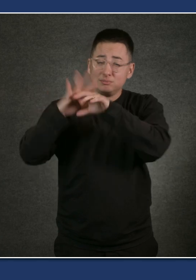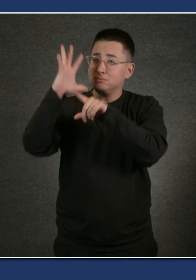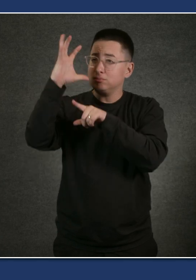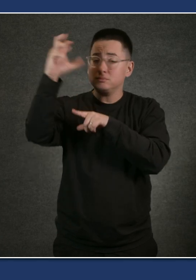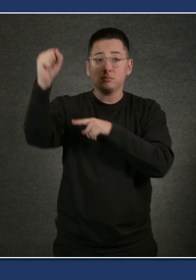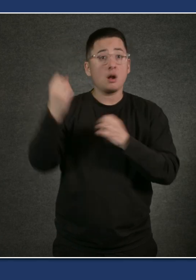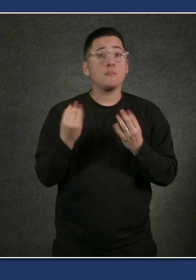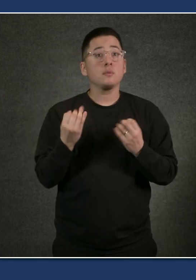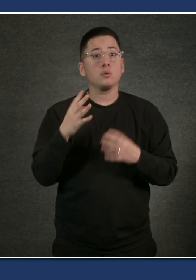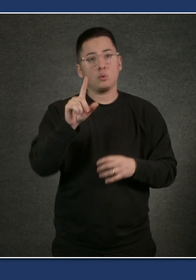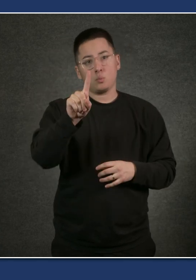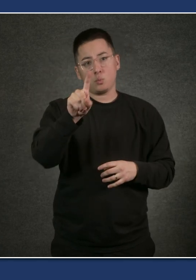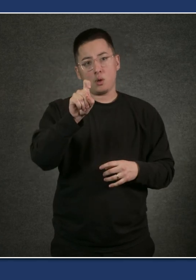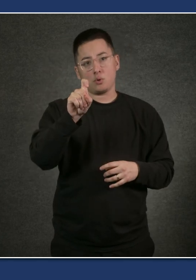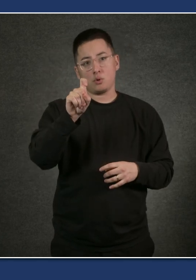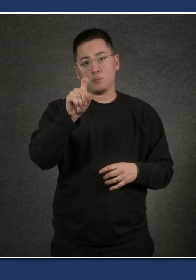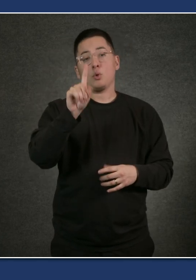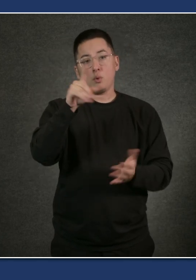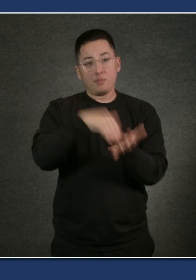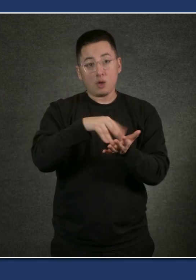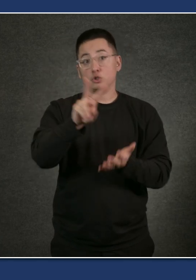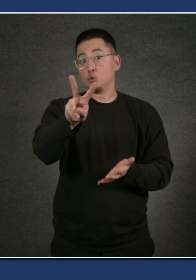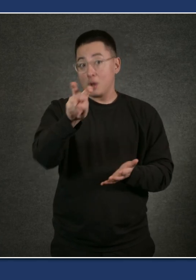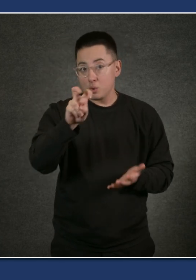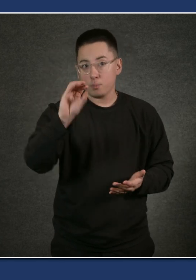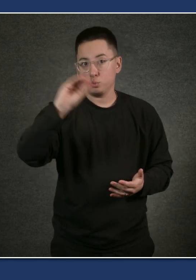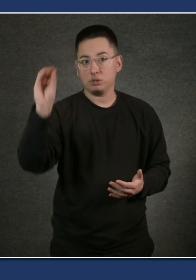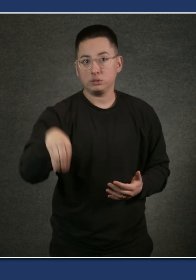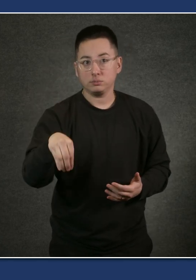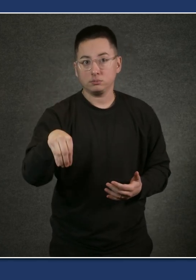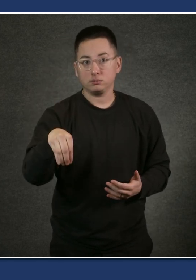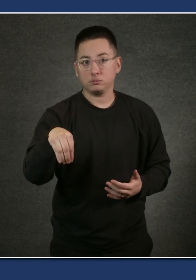This stark reality places a price tag on the lives